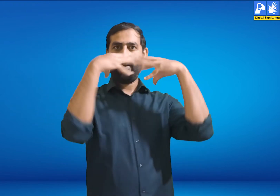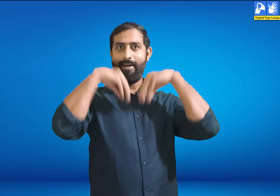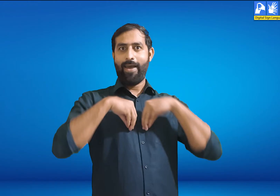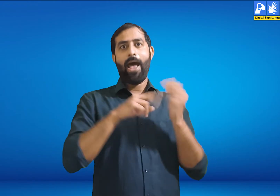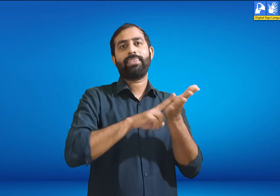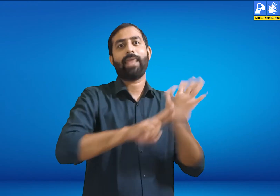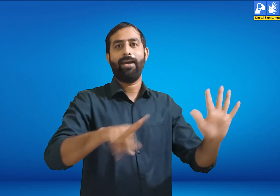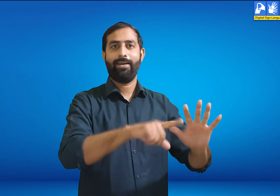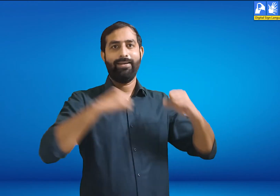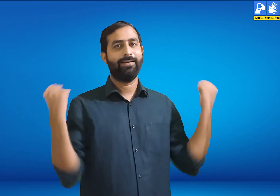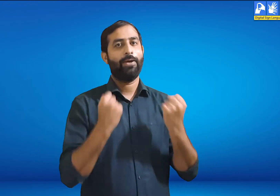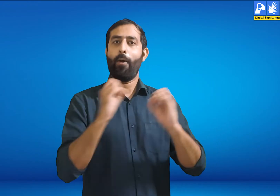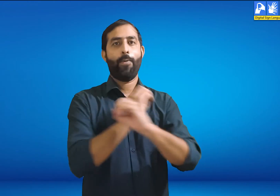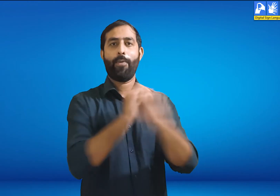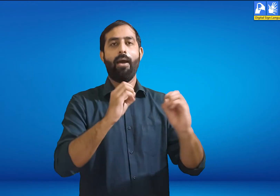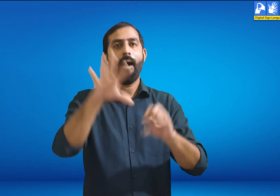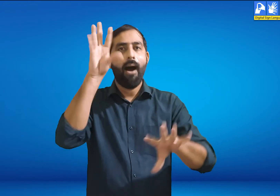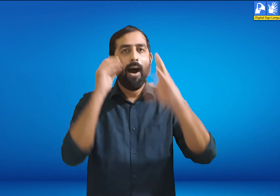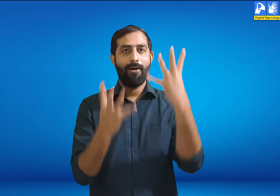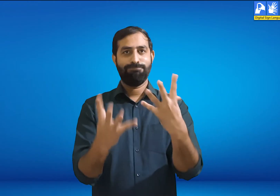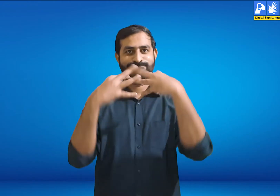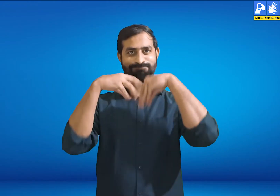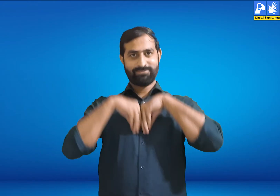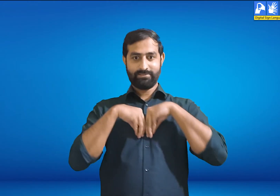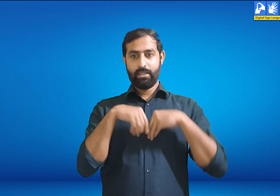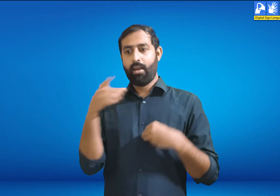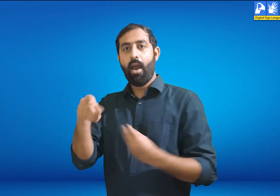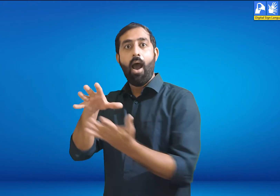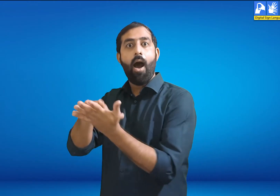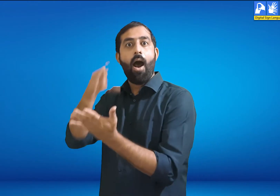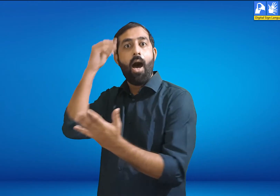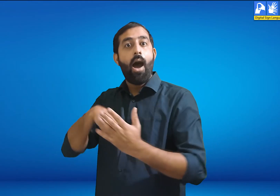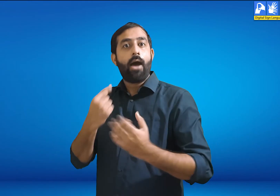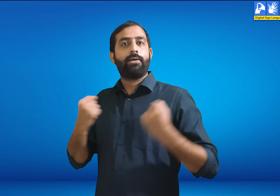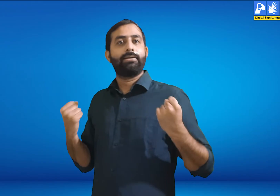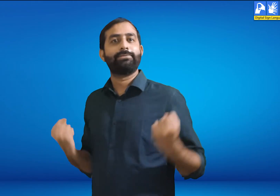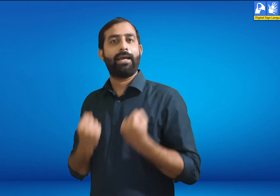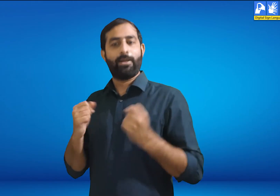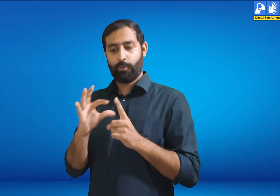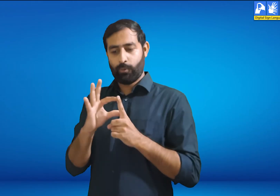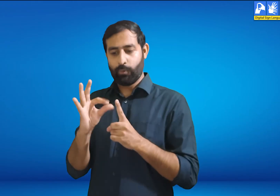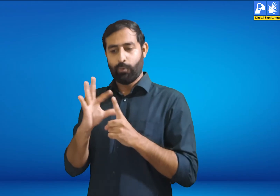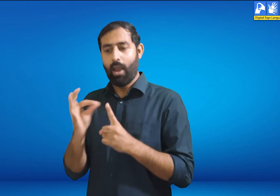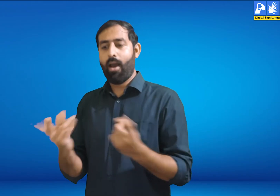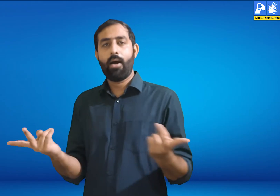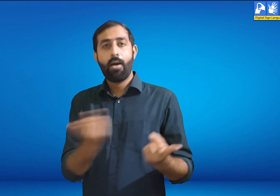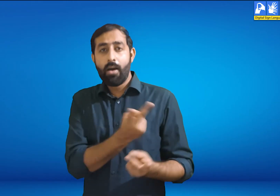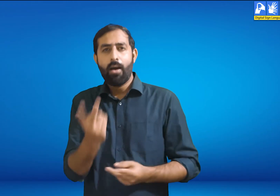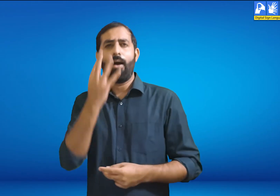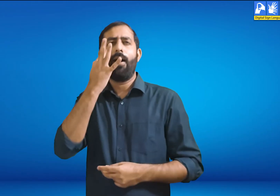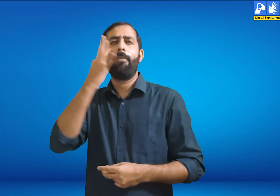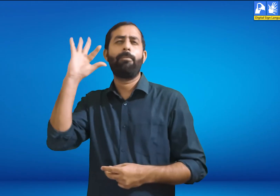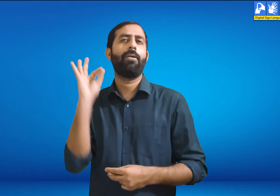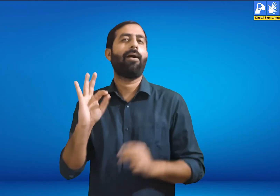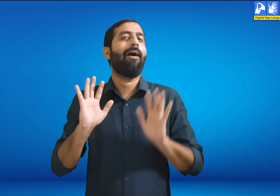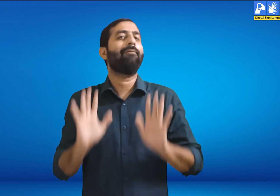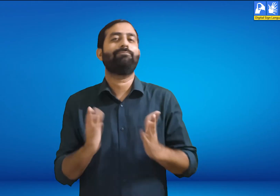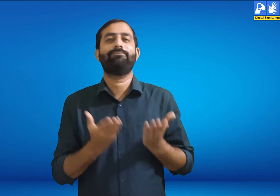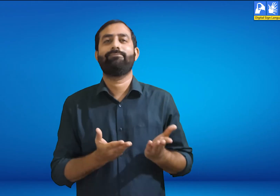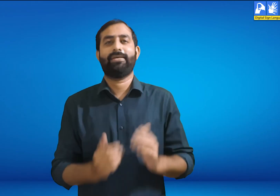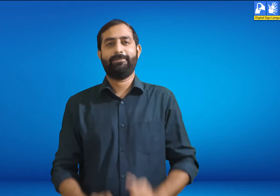Acquisition is effortless and learning requires effort. Both have their own significance.